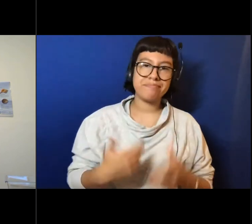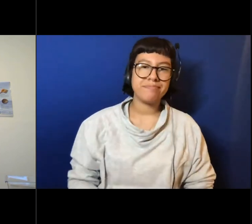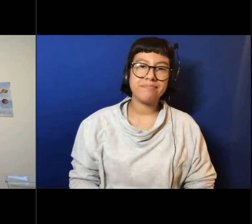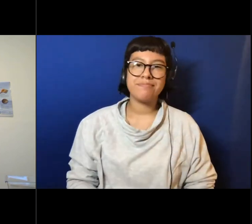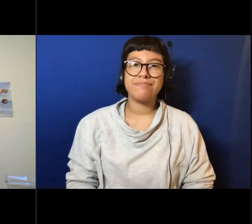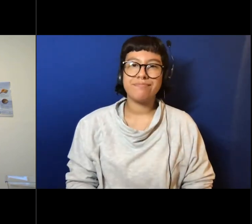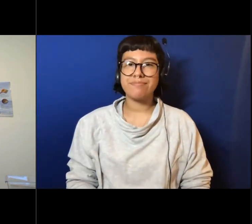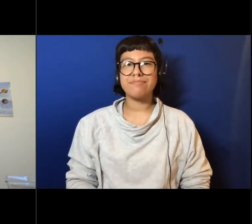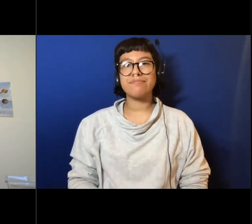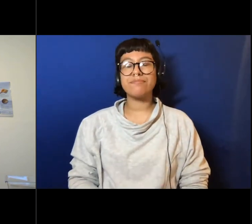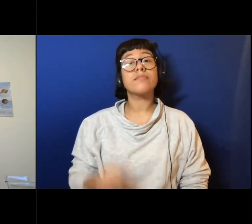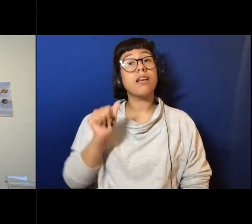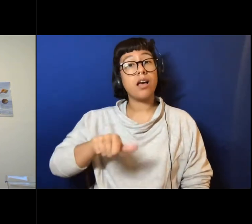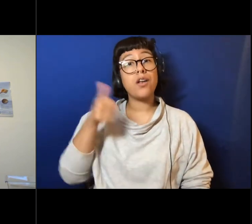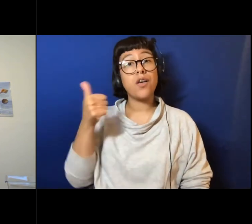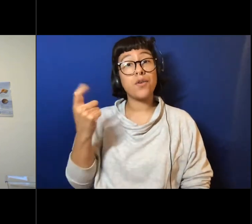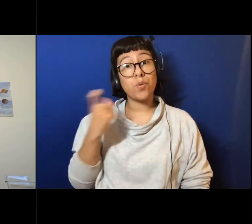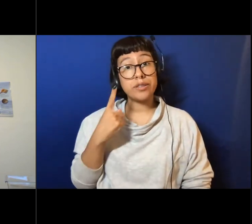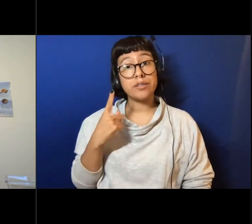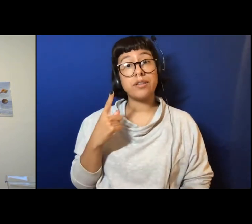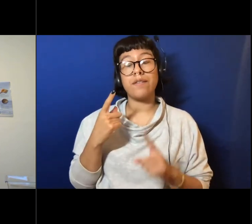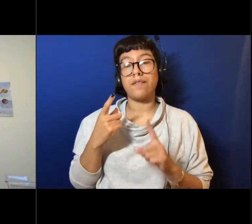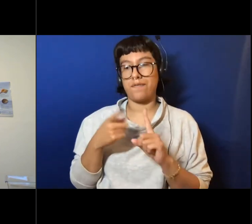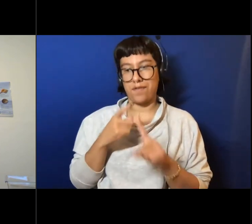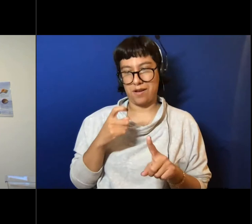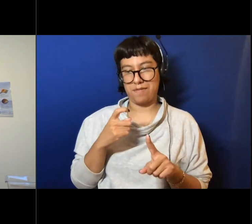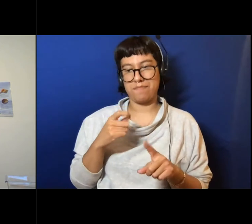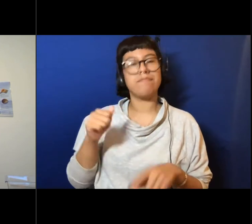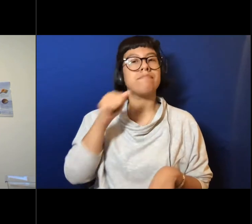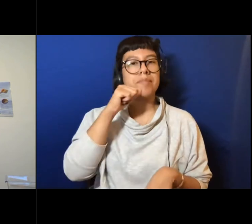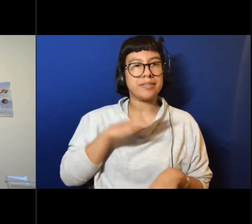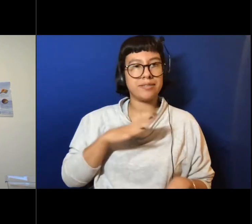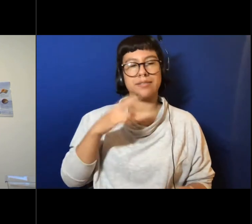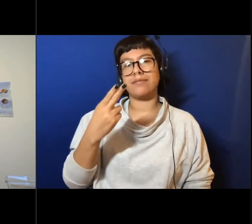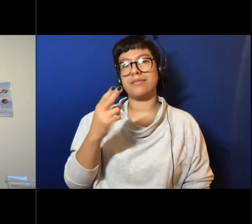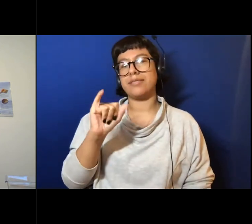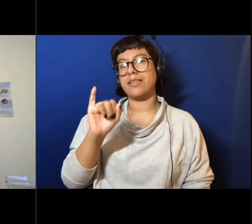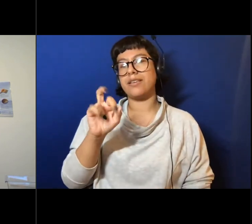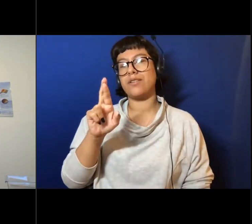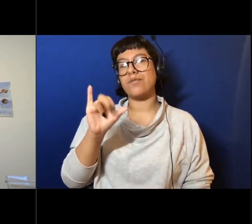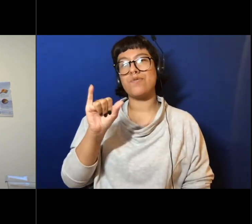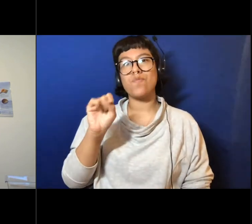Now, we got a question from Mrs. Herise class, so I wanted to share that with you.